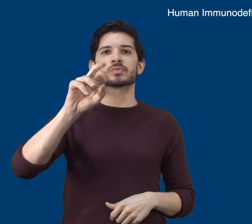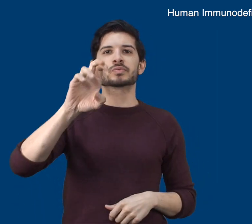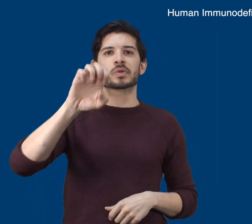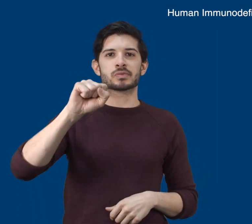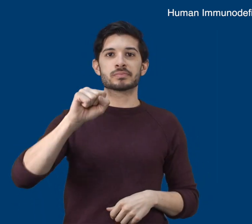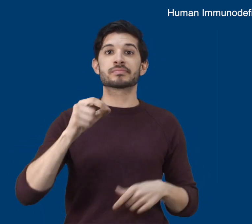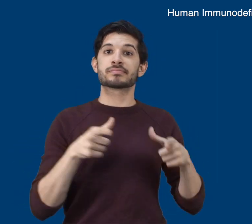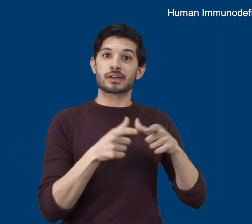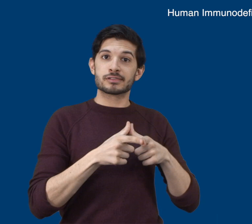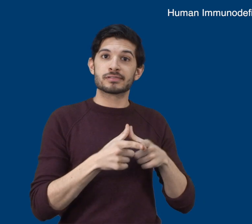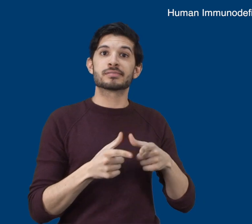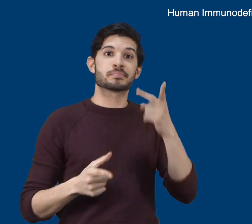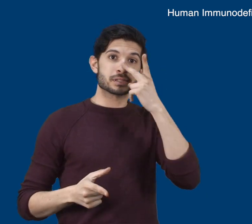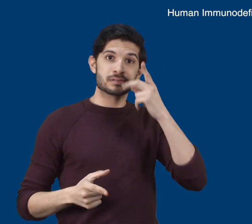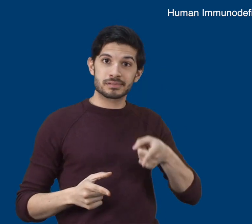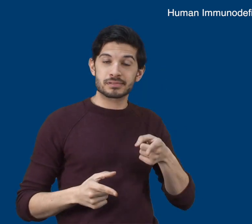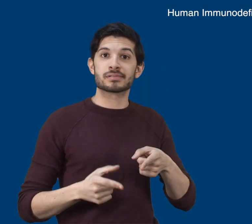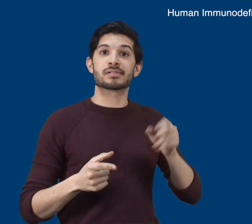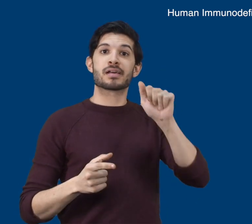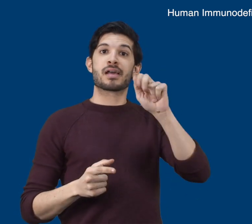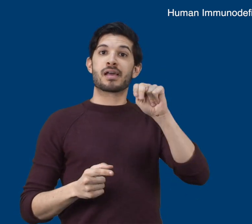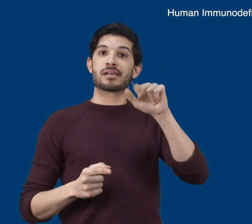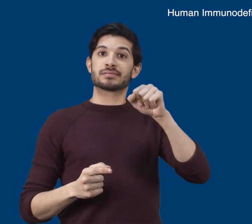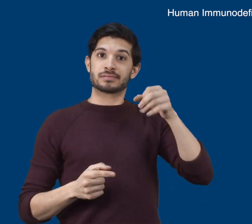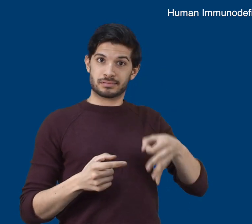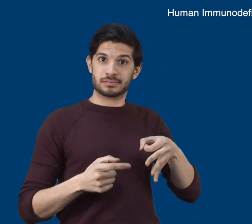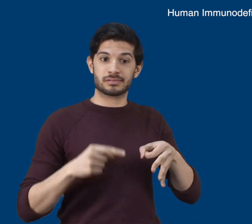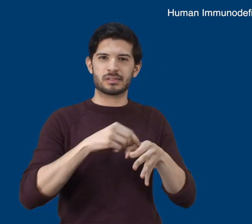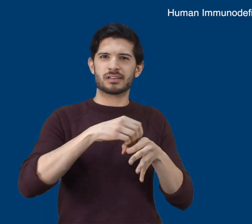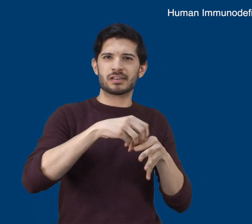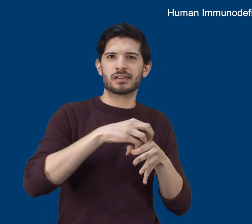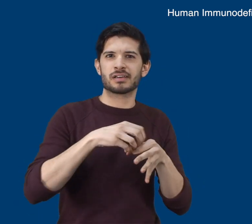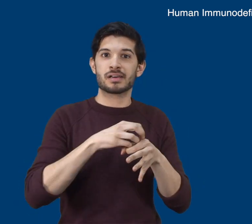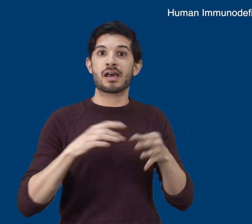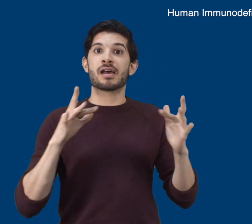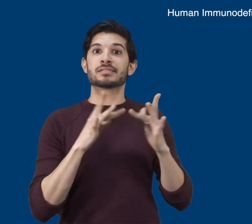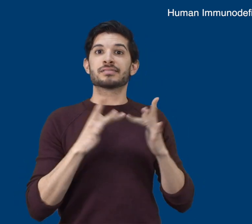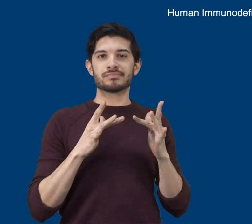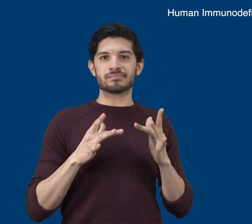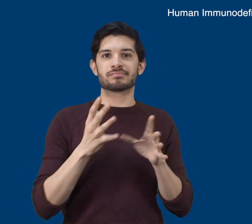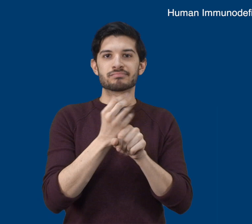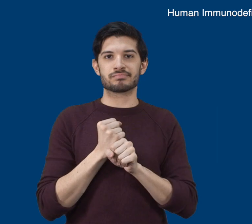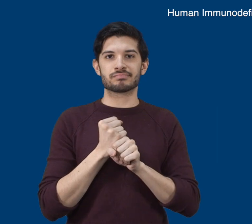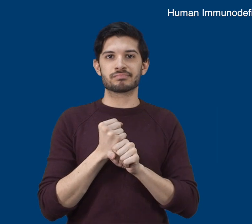You can get HIV from contact from sores on the vagina, penis, or anus.